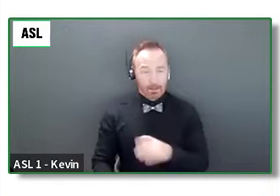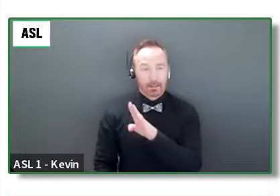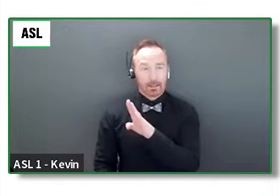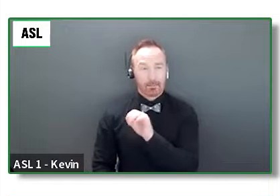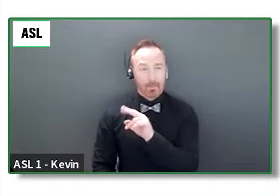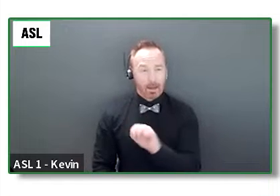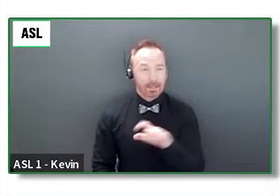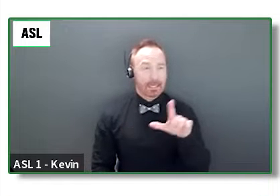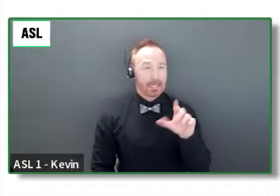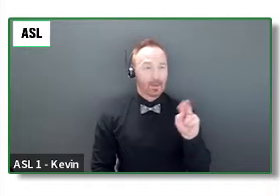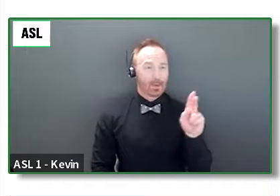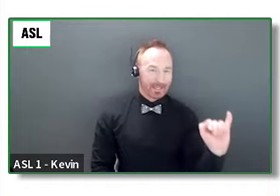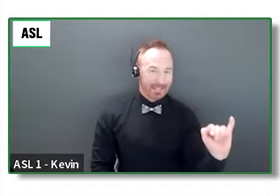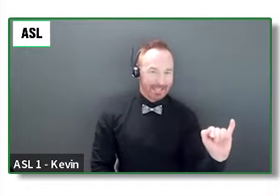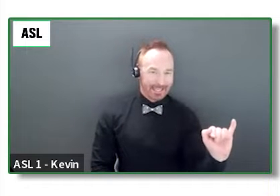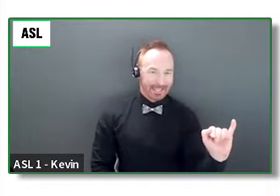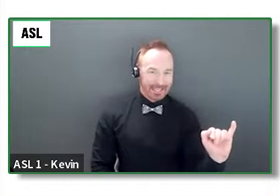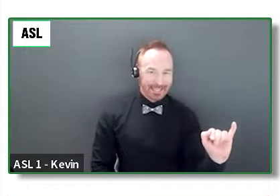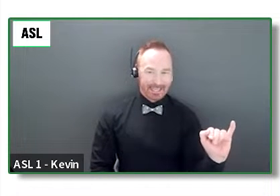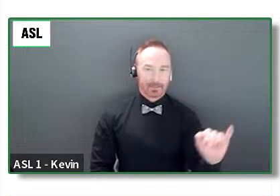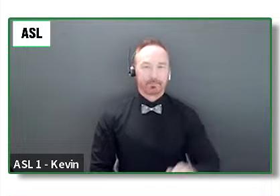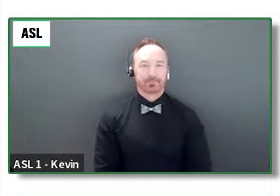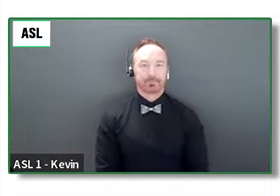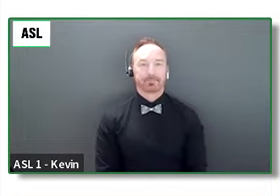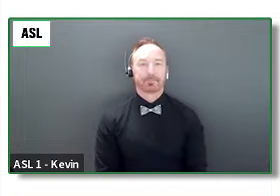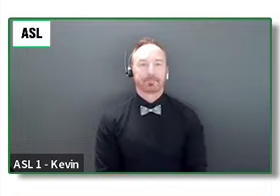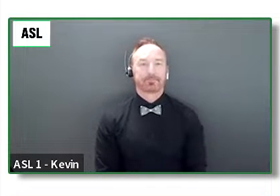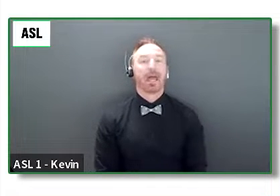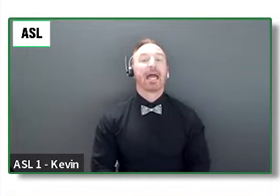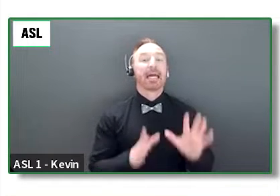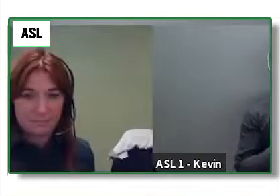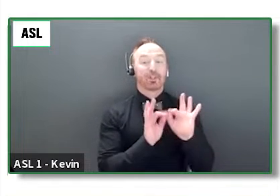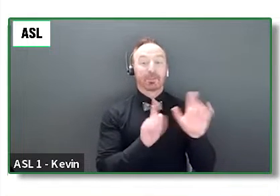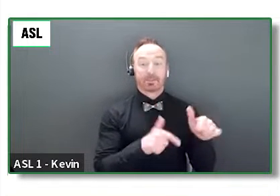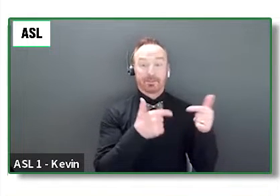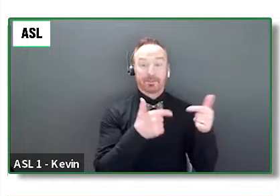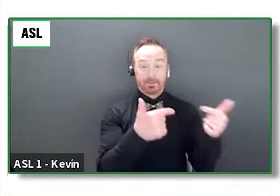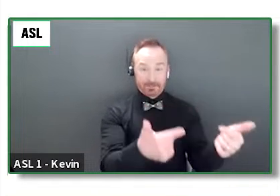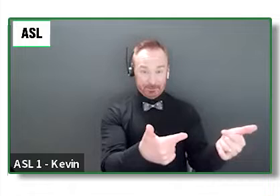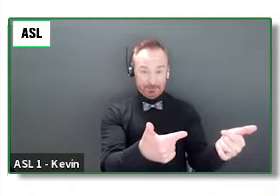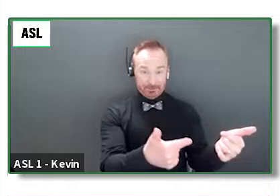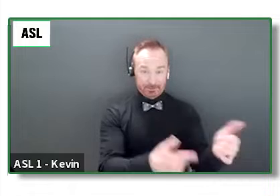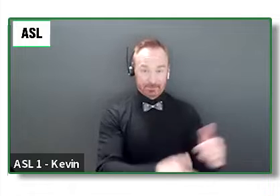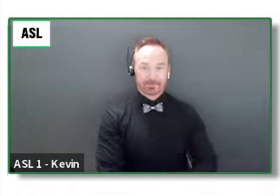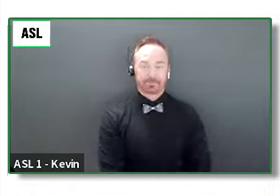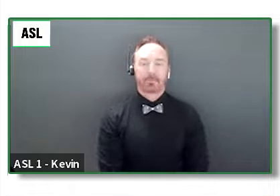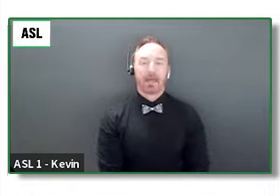Well, thank you and good day to everyone. Uh my name is Bonnie Lewkowicz and I am a